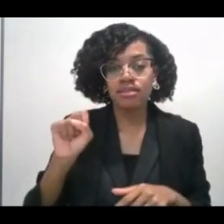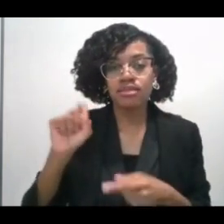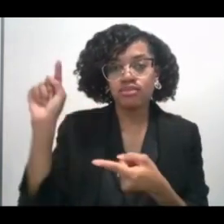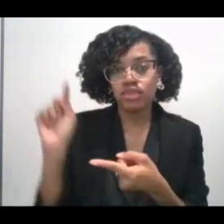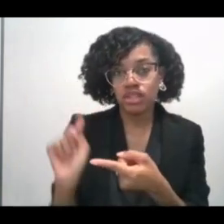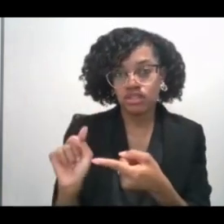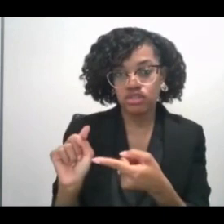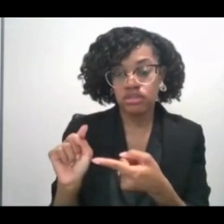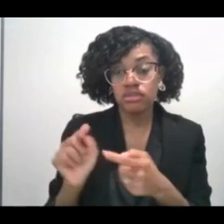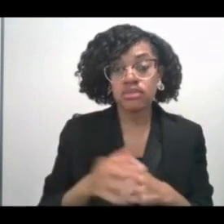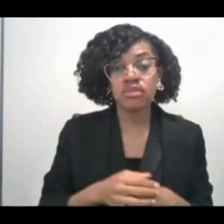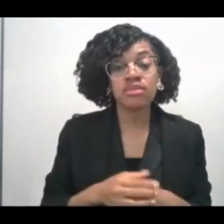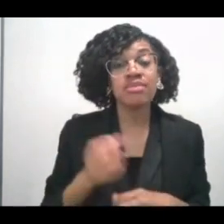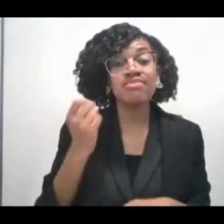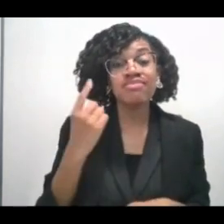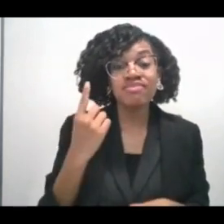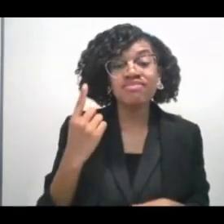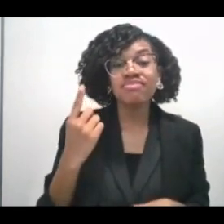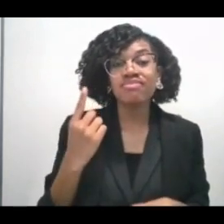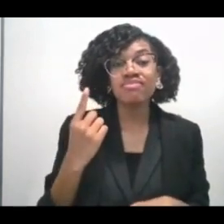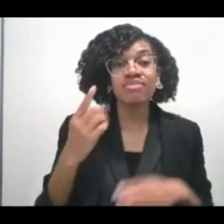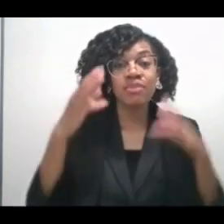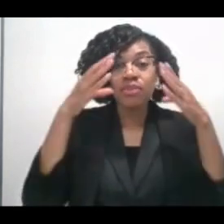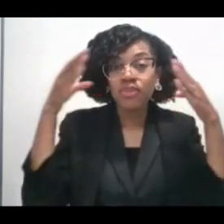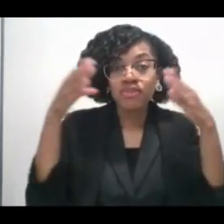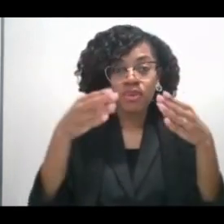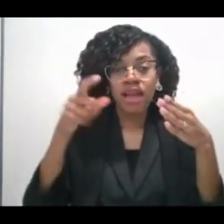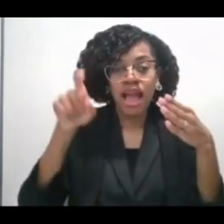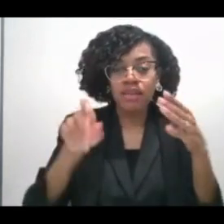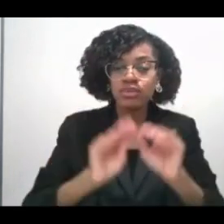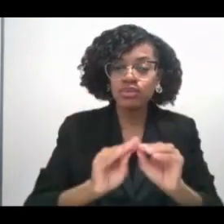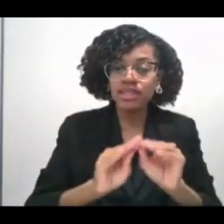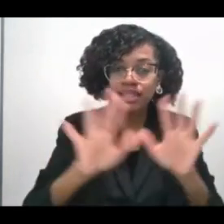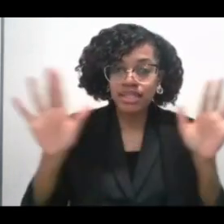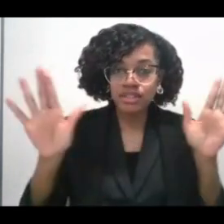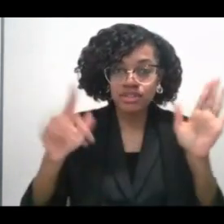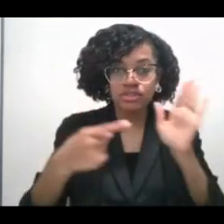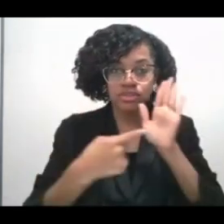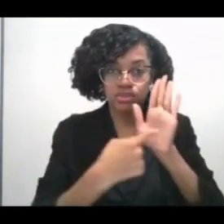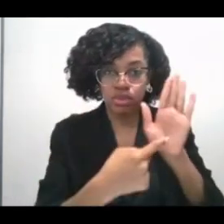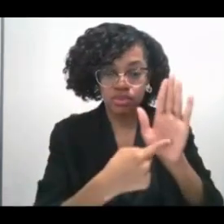to very clearly demonstrate improving quality of life in the